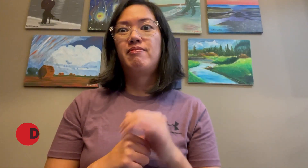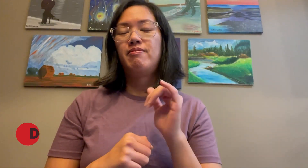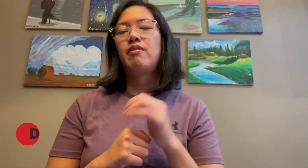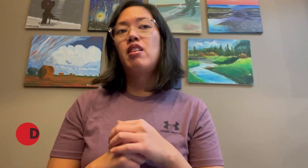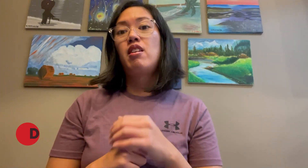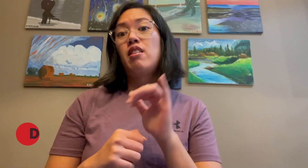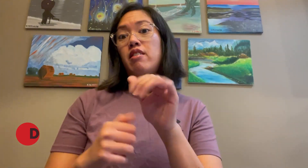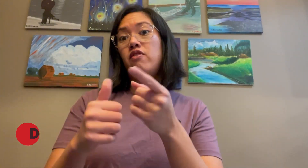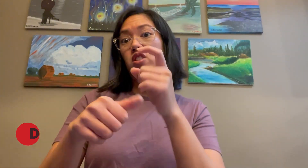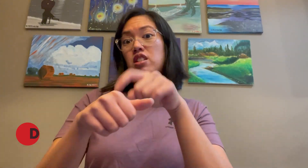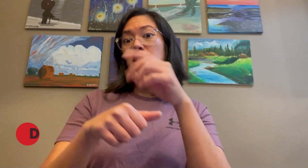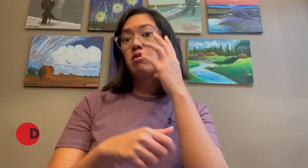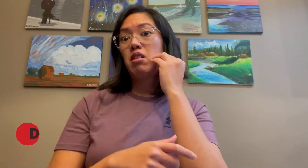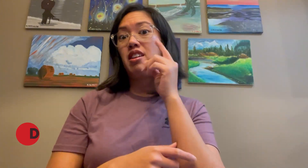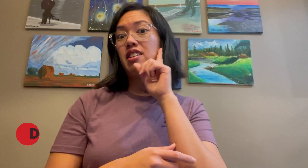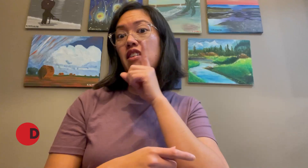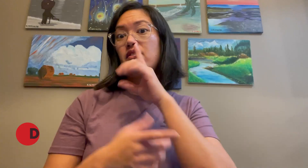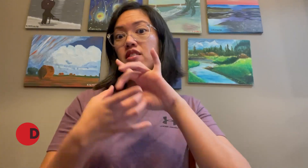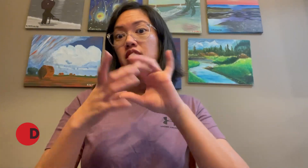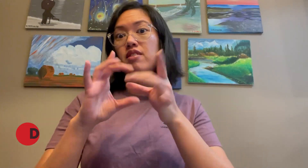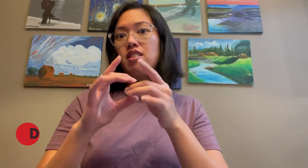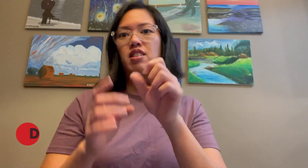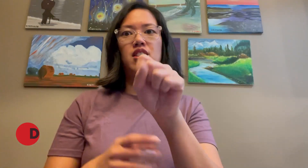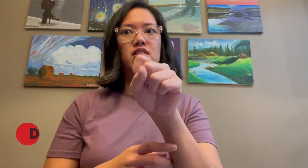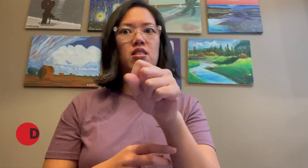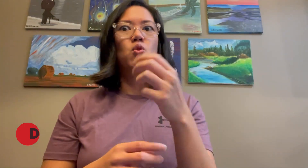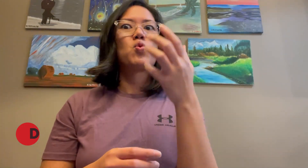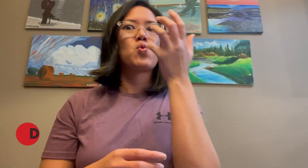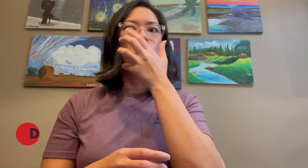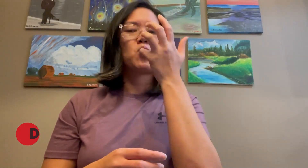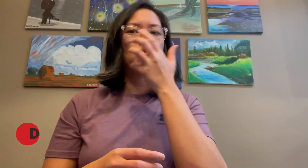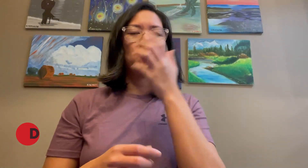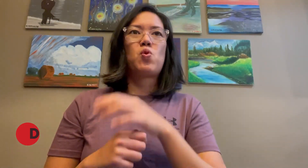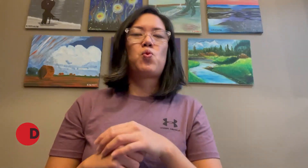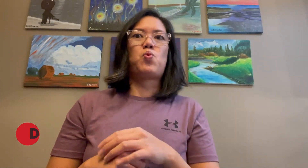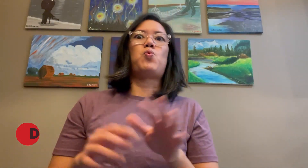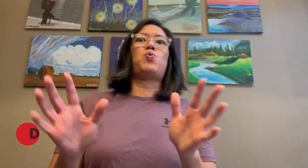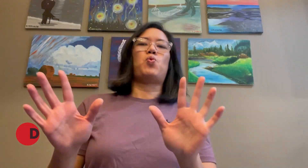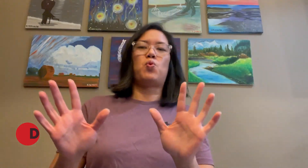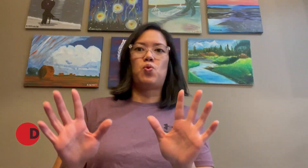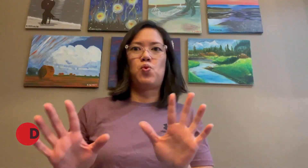Yes, this will be my first Deaflympics experience. Whoa.